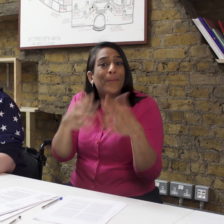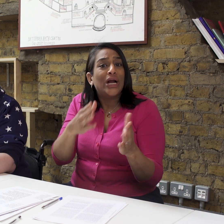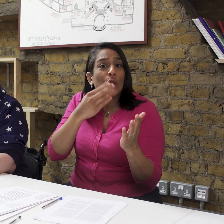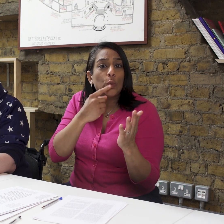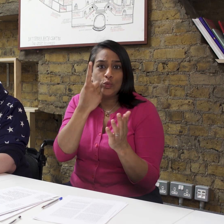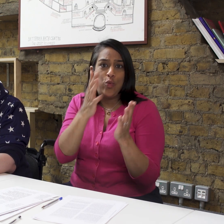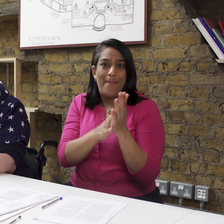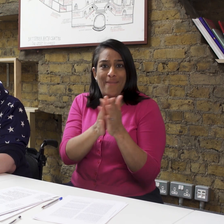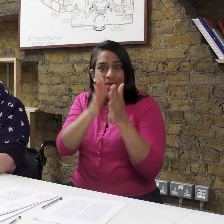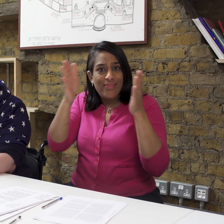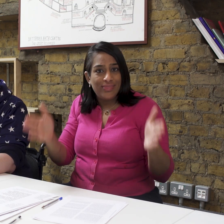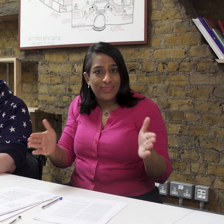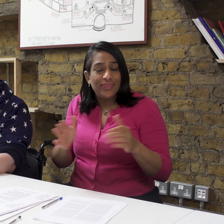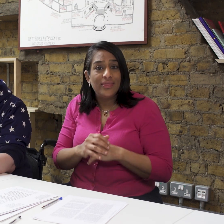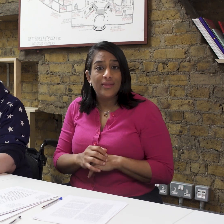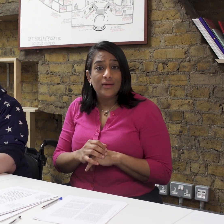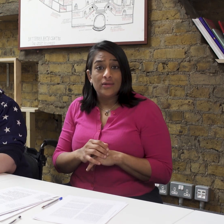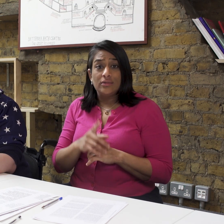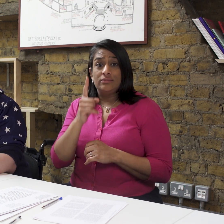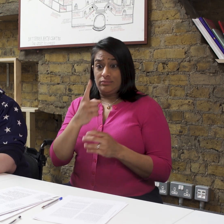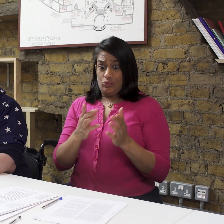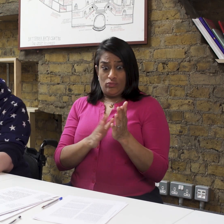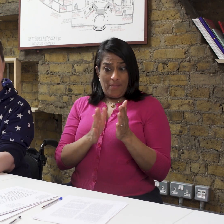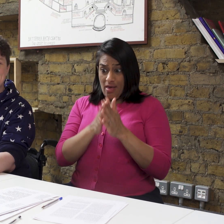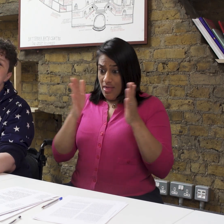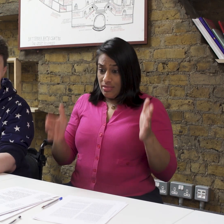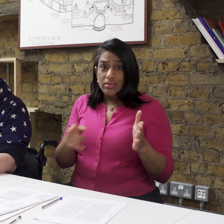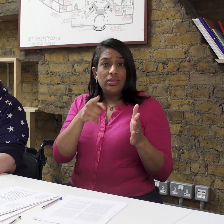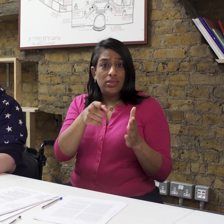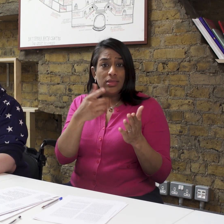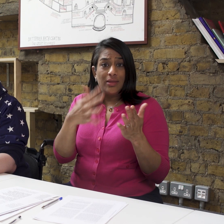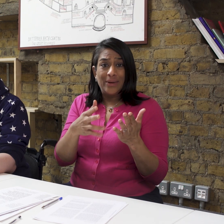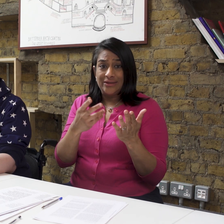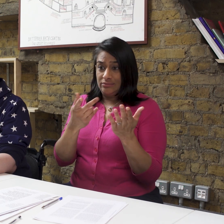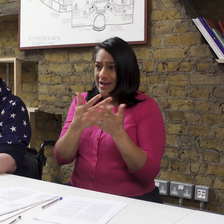for claiming the amount of support you use biscuit on a monthly basis. sausage, biscuit